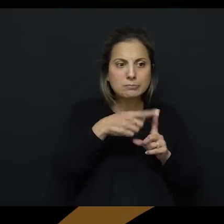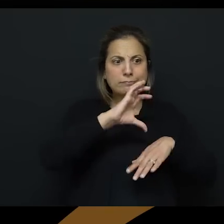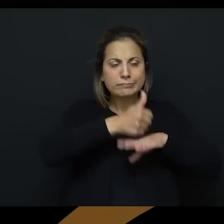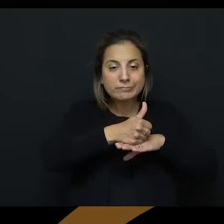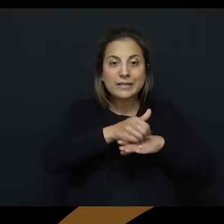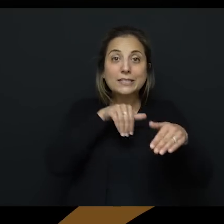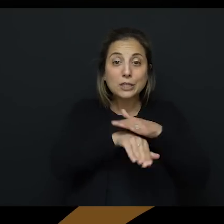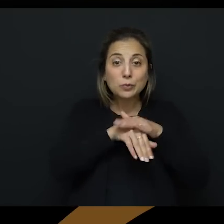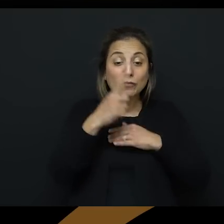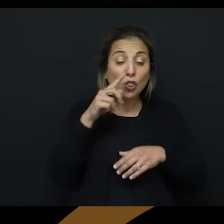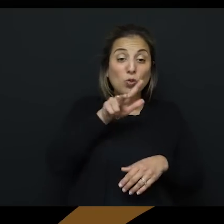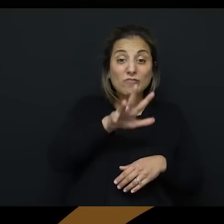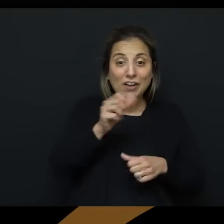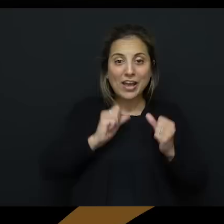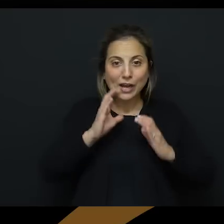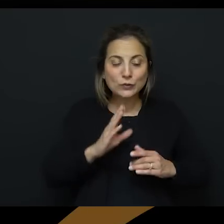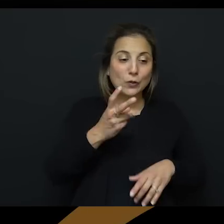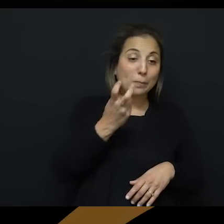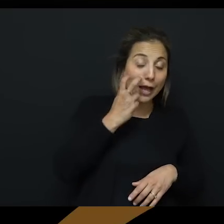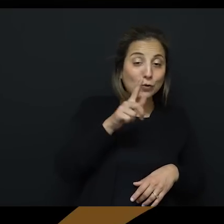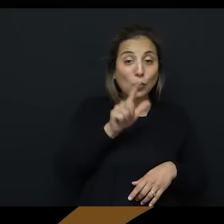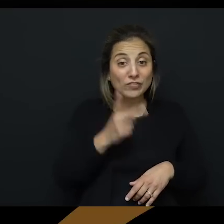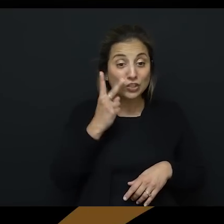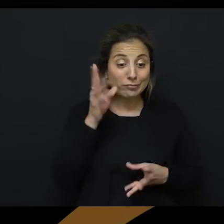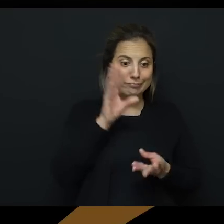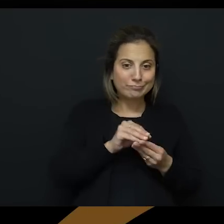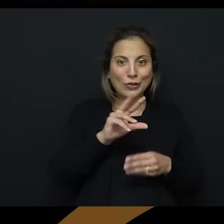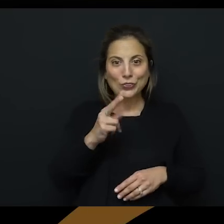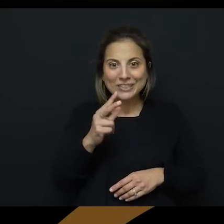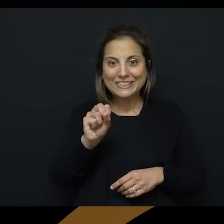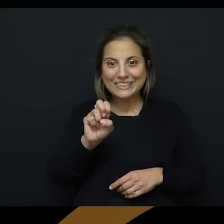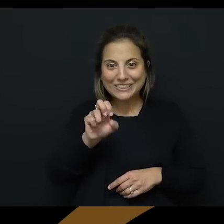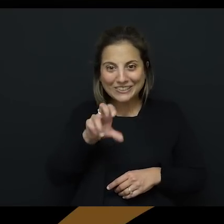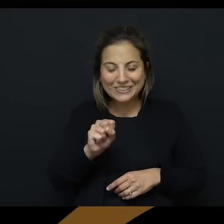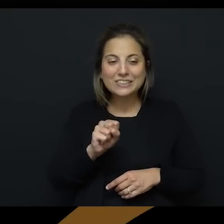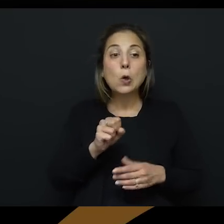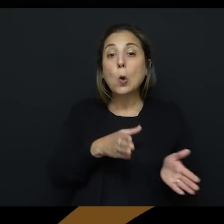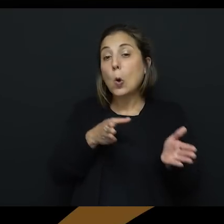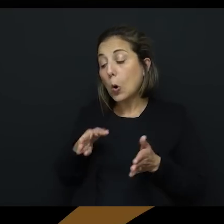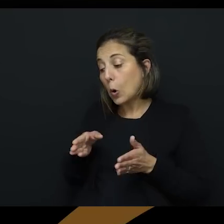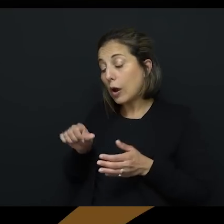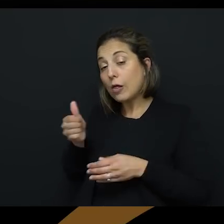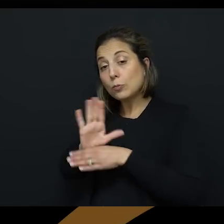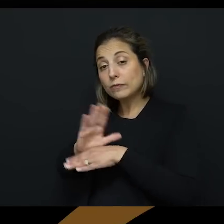who are blind or low vision over three seasons Or while I was working on “All the Light We Cannot See”